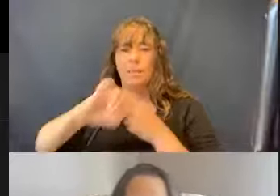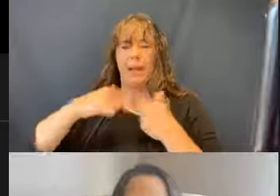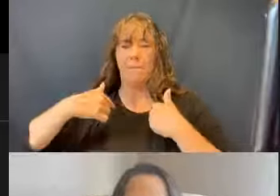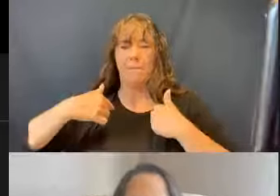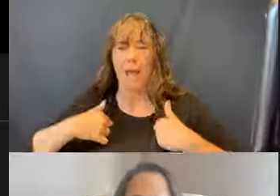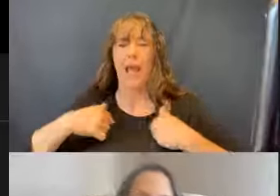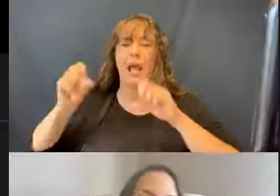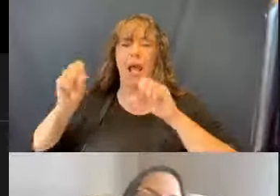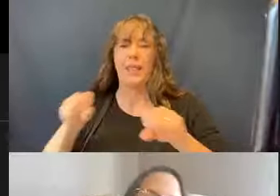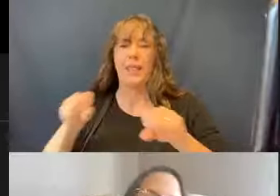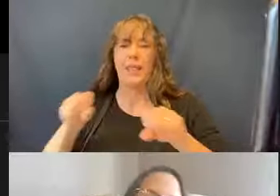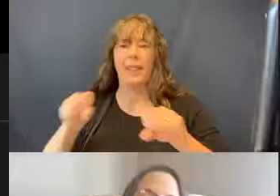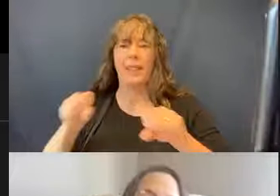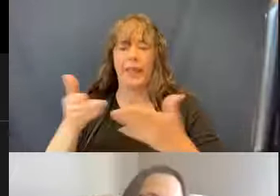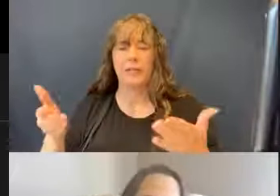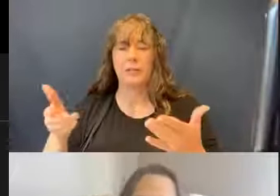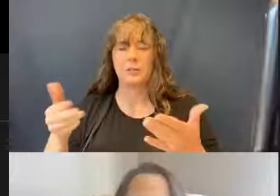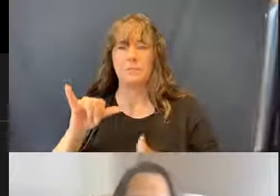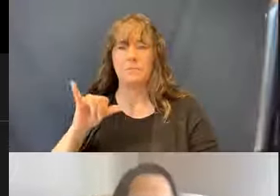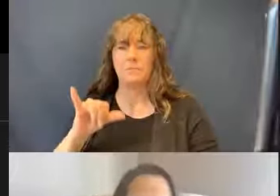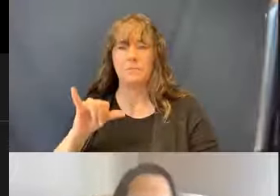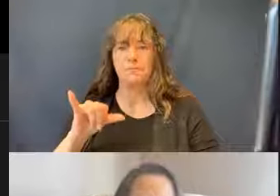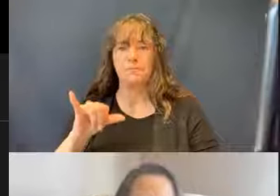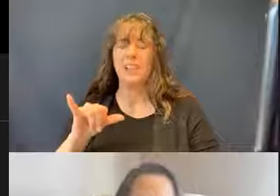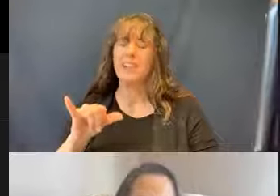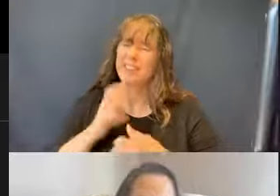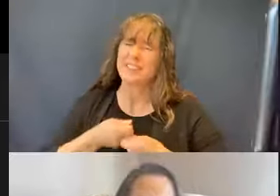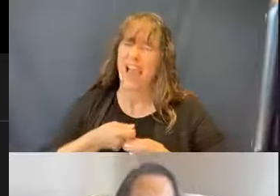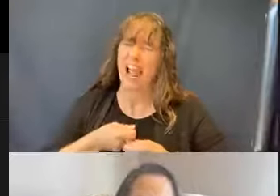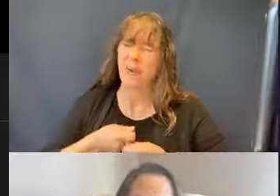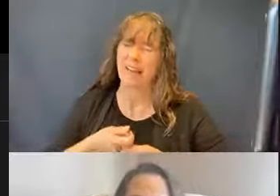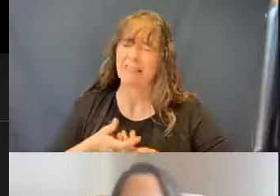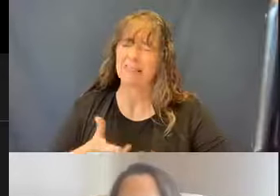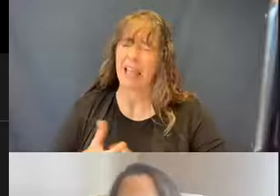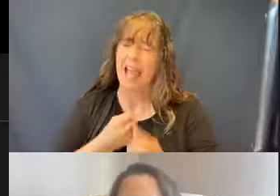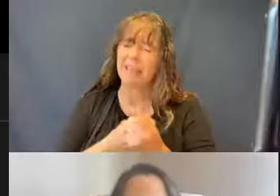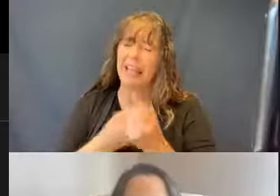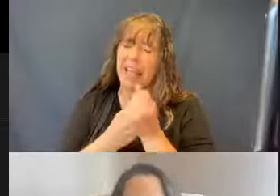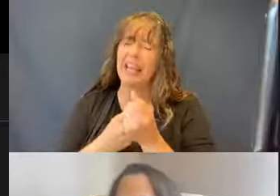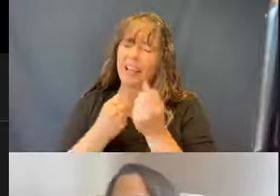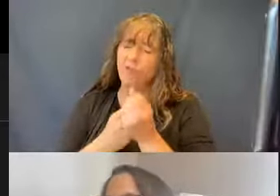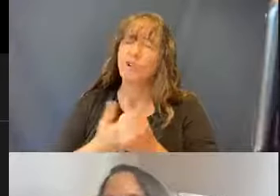things. It's tiring, advocating for yourself. I was, again, embarrassed when I had to raise